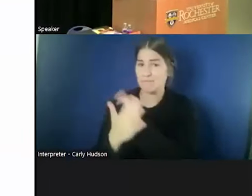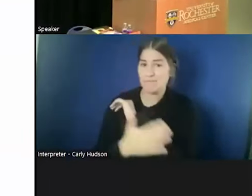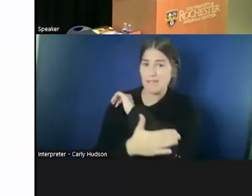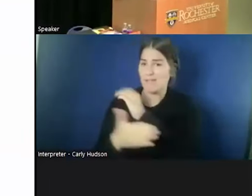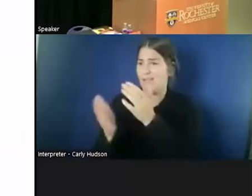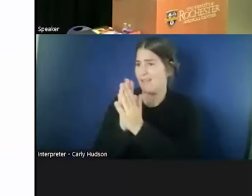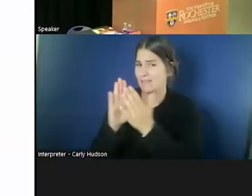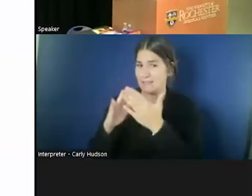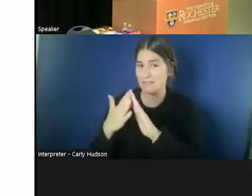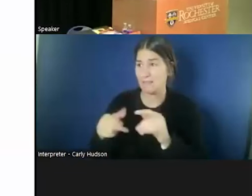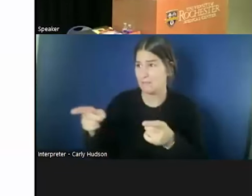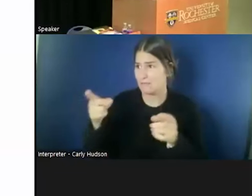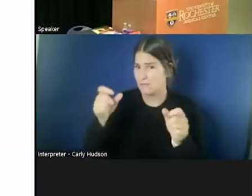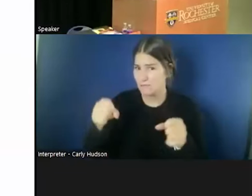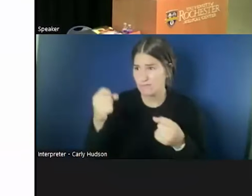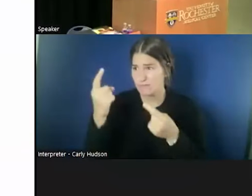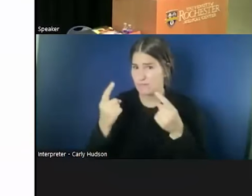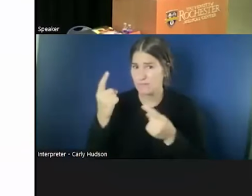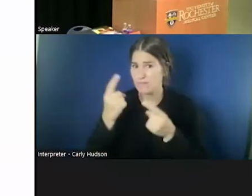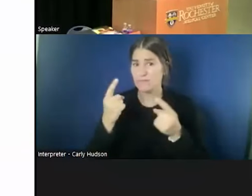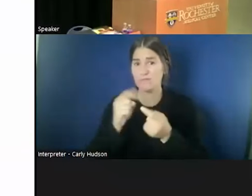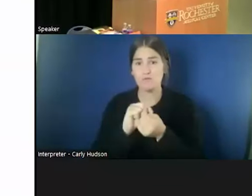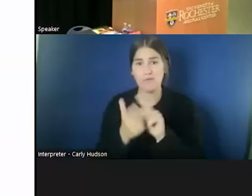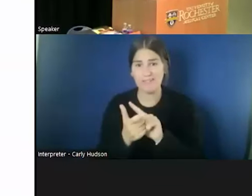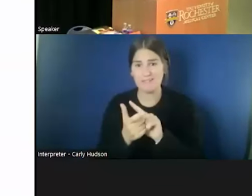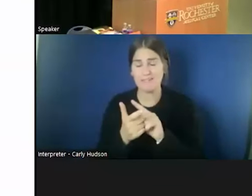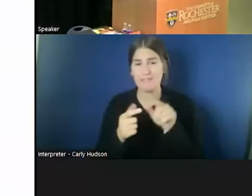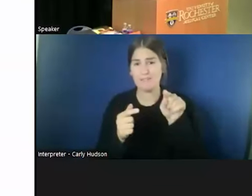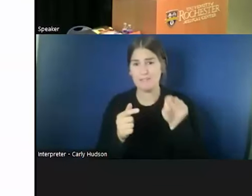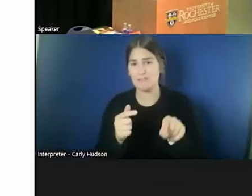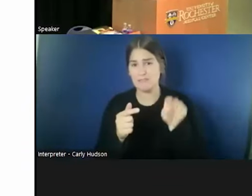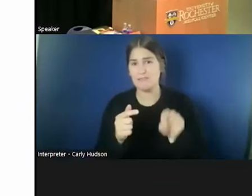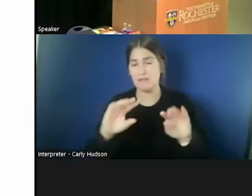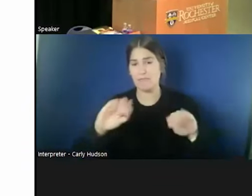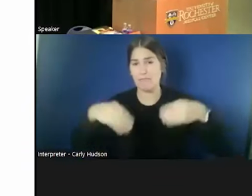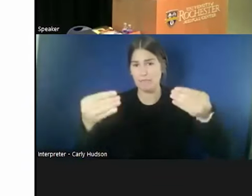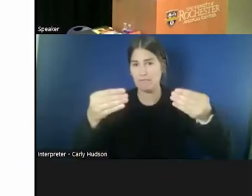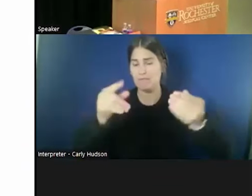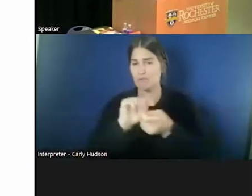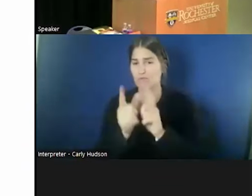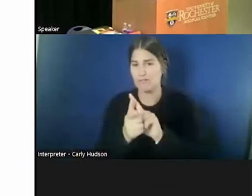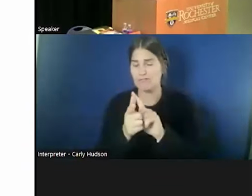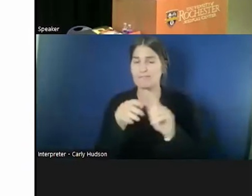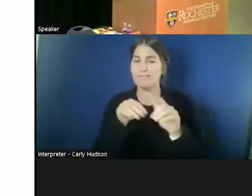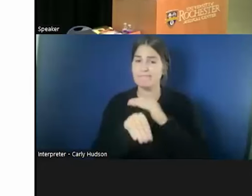put any thought into just translating it and using the other side so that Spanish speakers had access